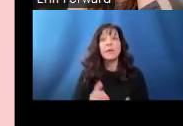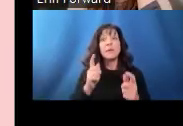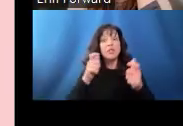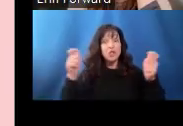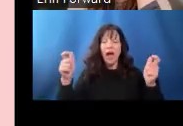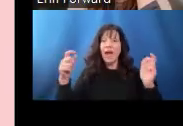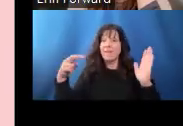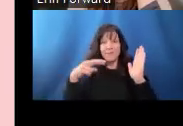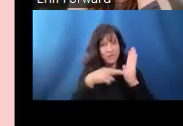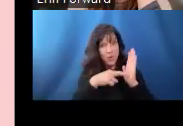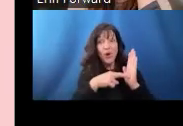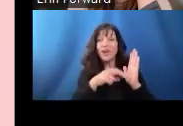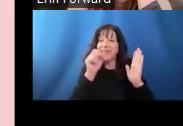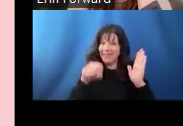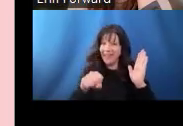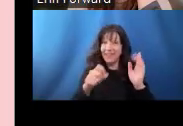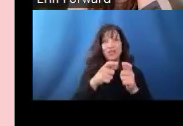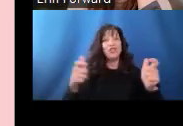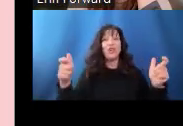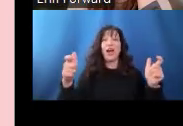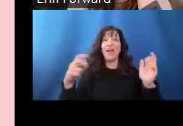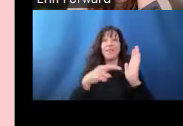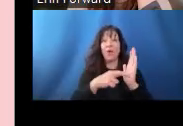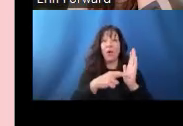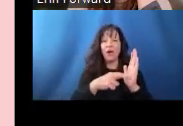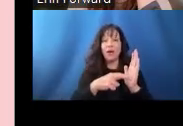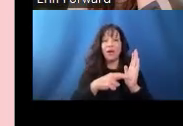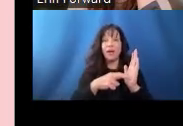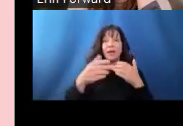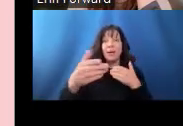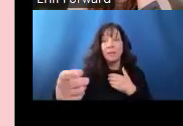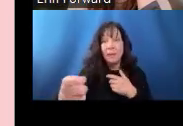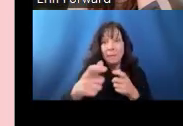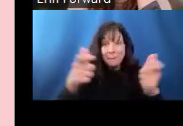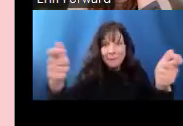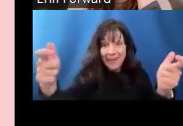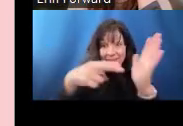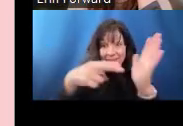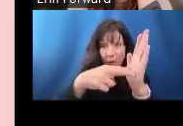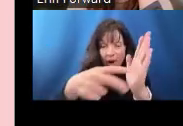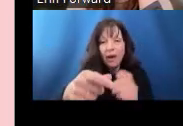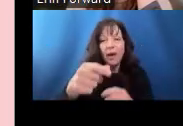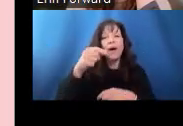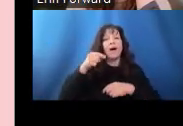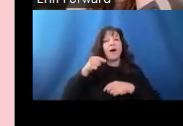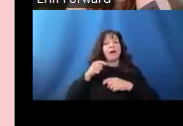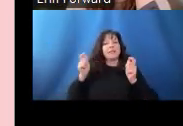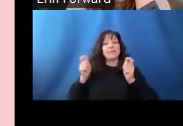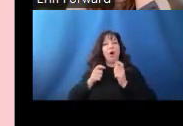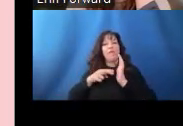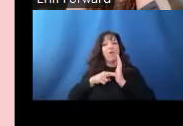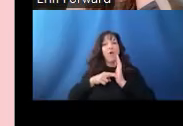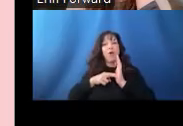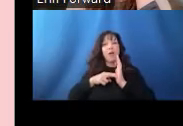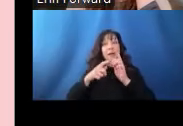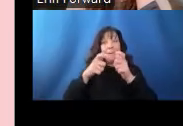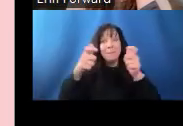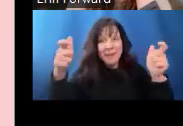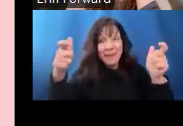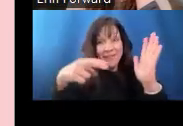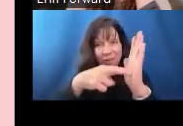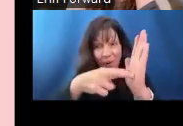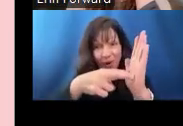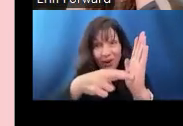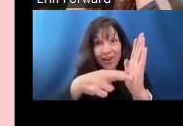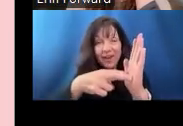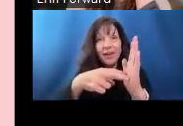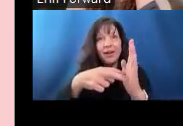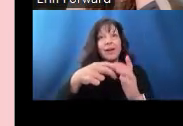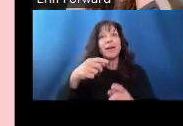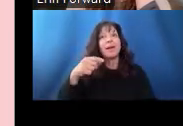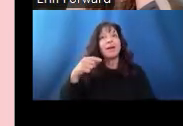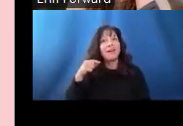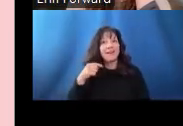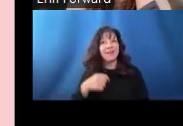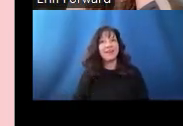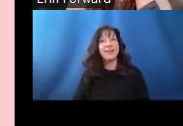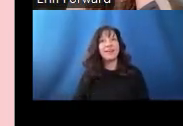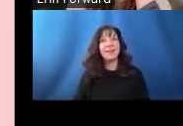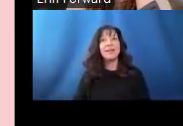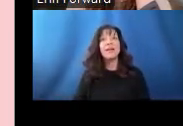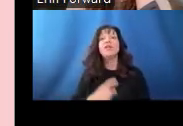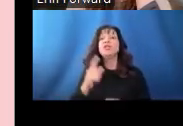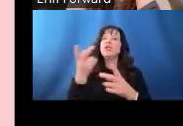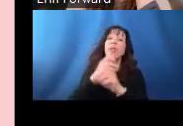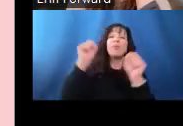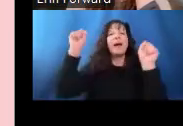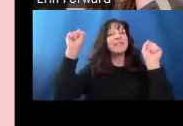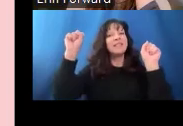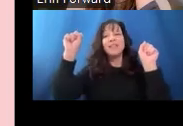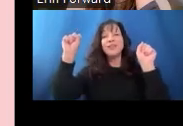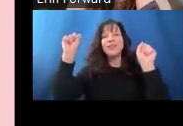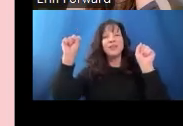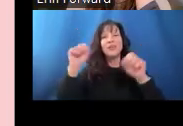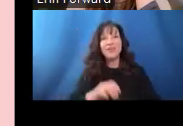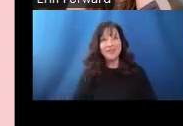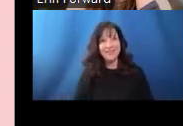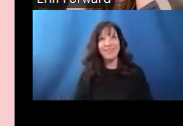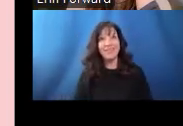is a giant pork, a tiny fork. Oh, giant fork. It's an